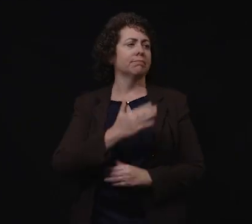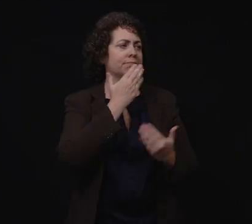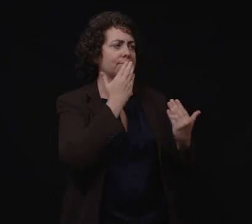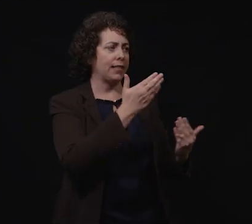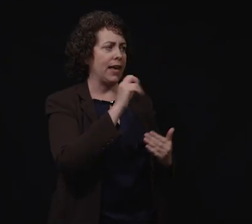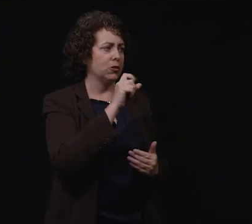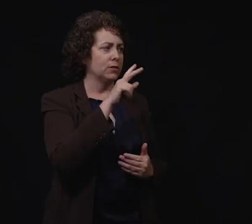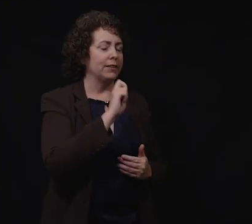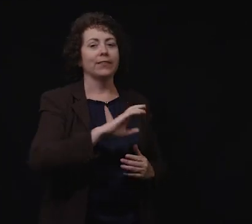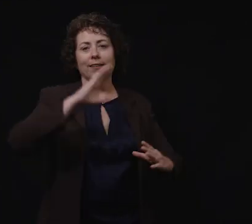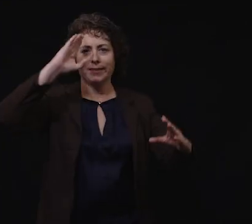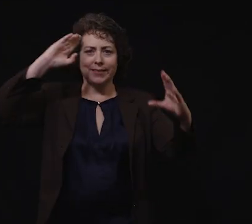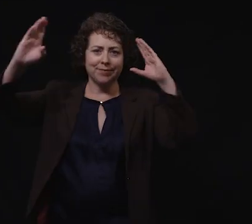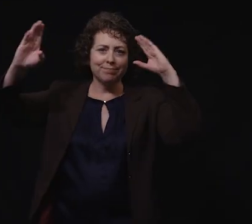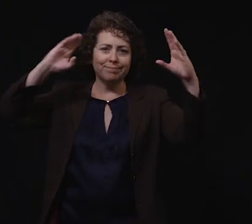Hey everybody